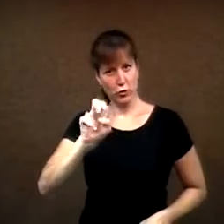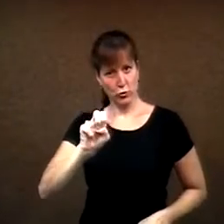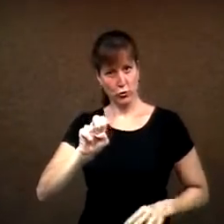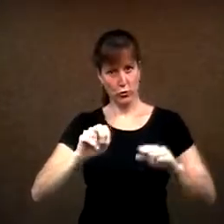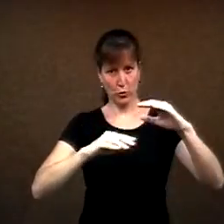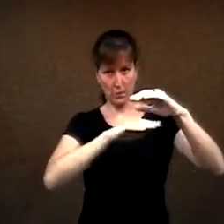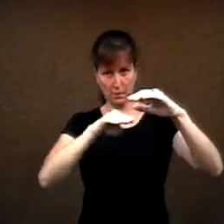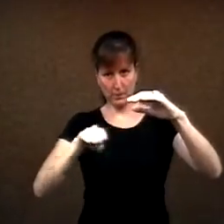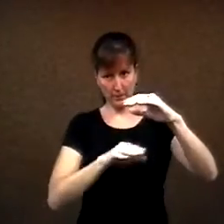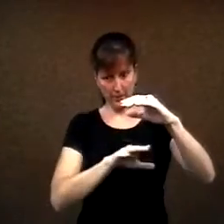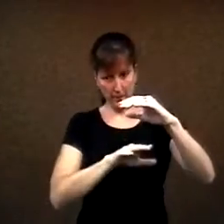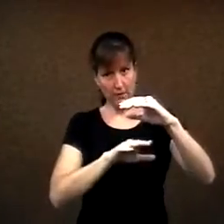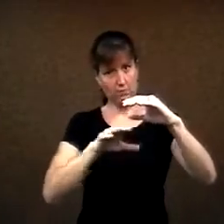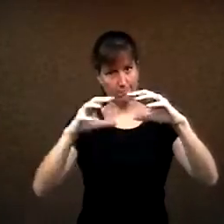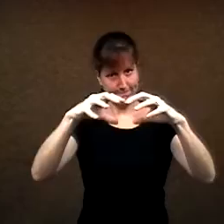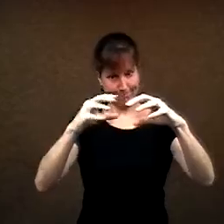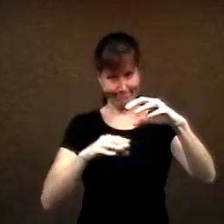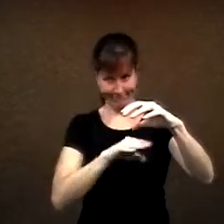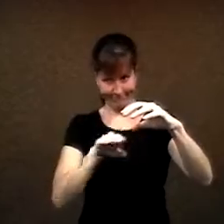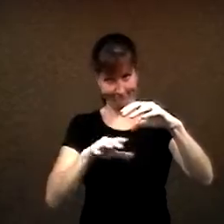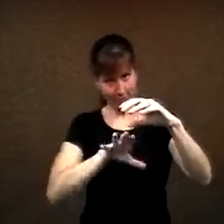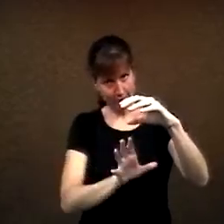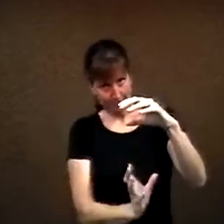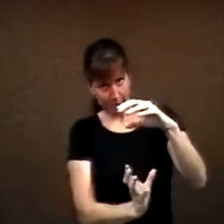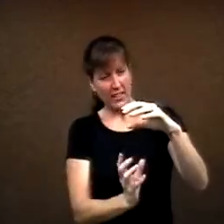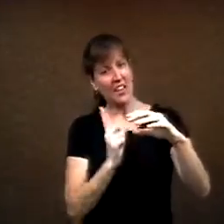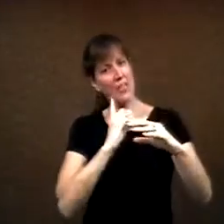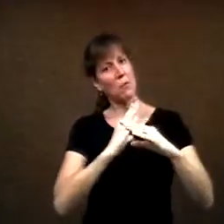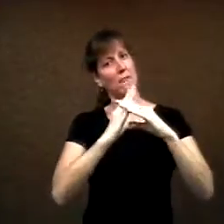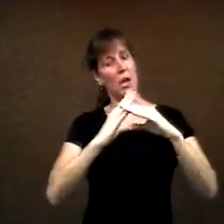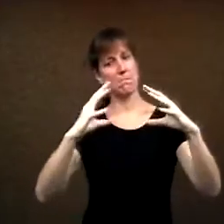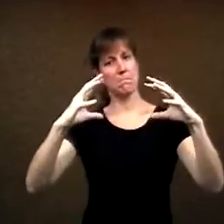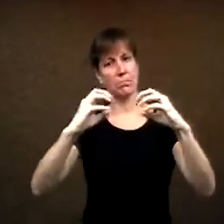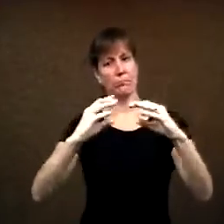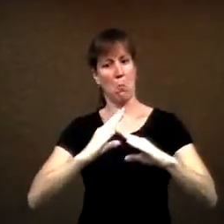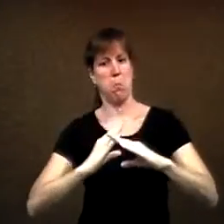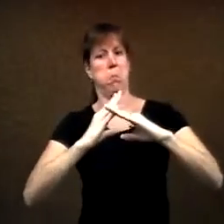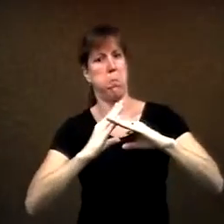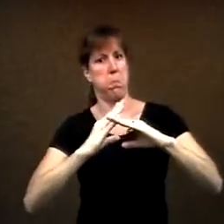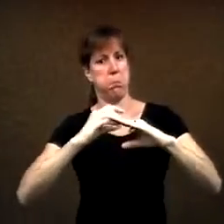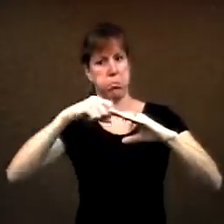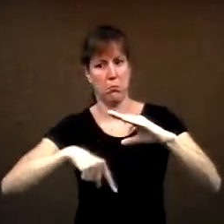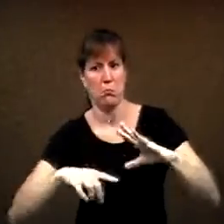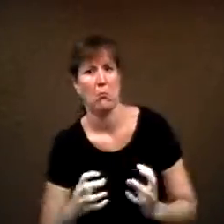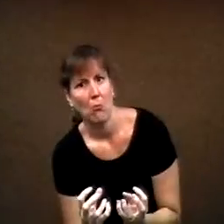heart, that essentially, prevents impulses from travelling. However, in order for the cells and